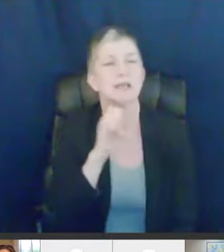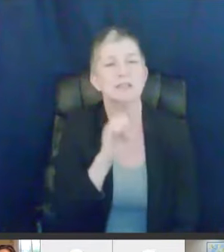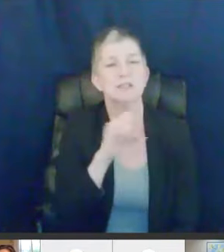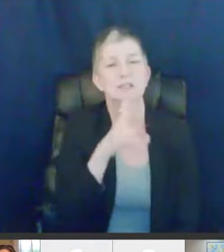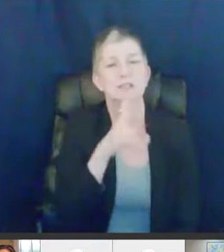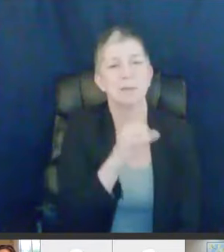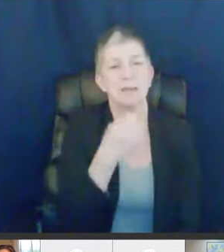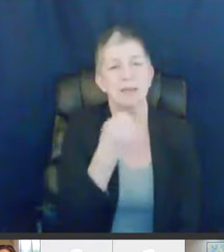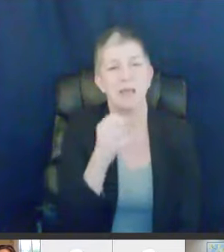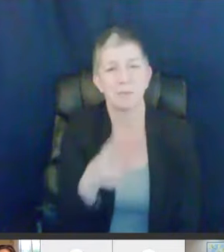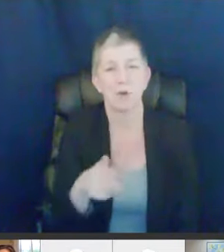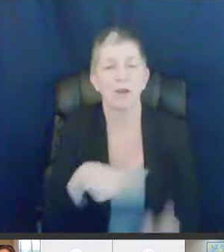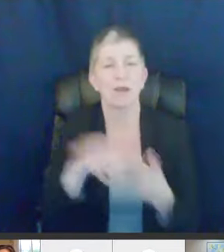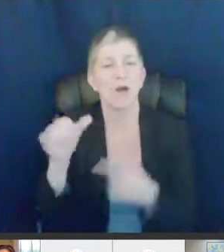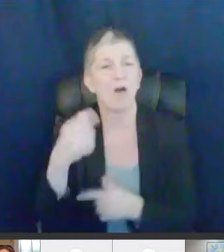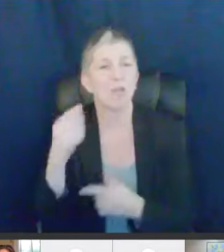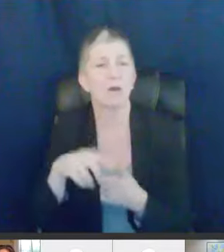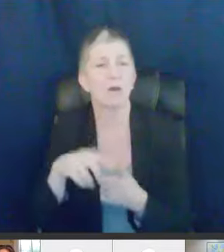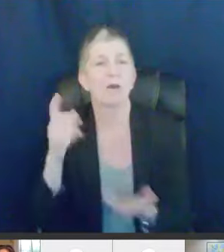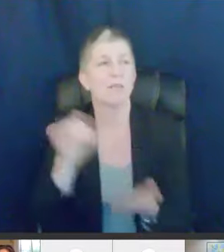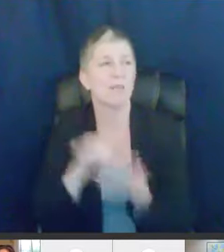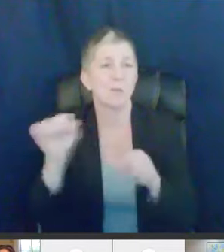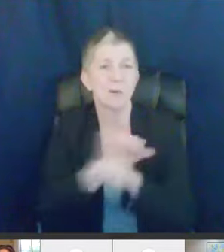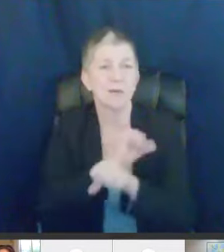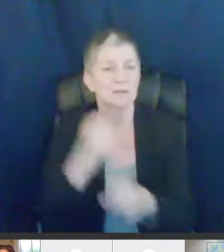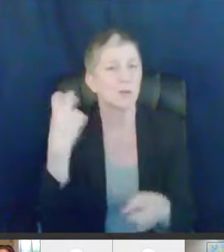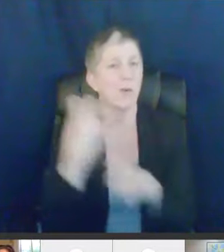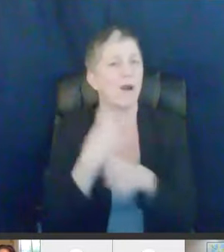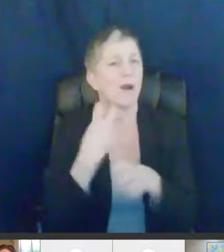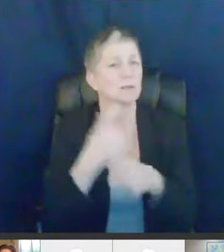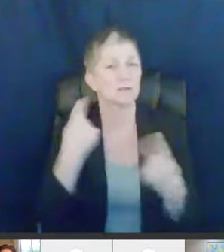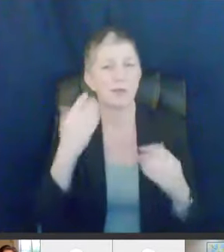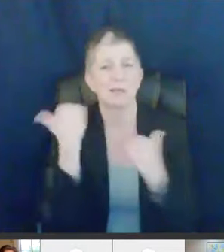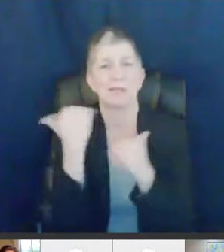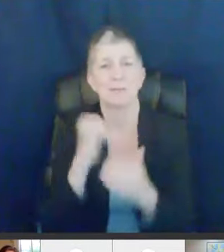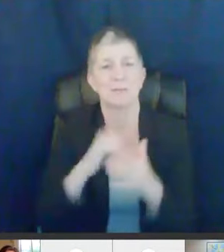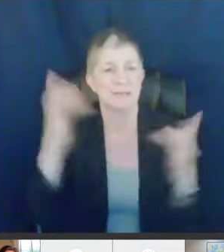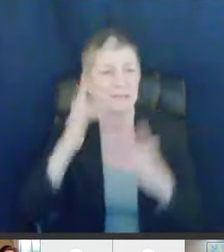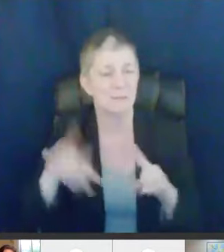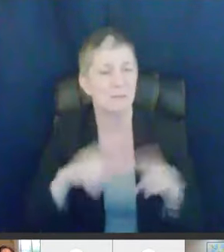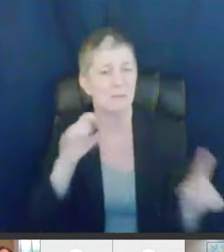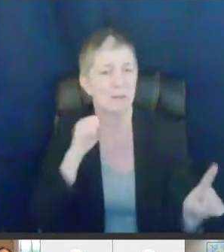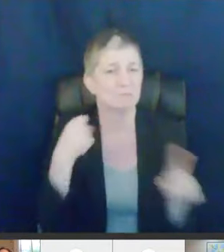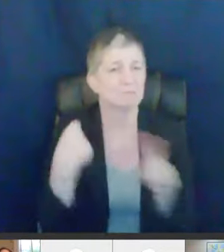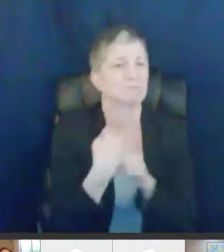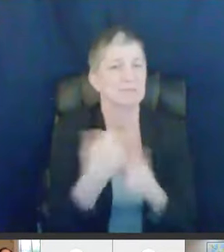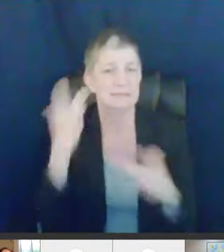that they were working so hard to mitigate so on behalf of our county's leadership in the Department of Public Safety please allow me to express our